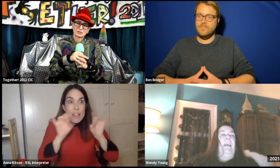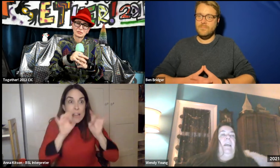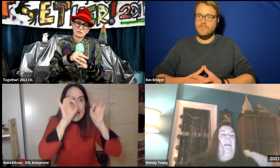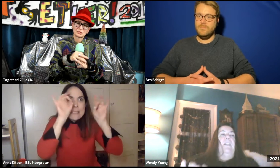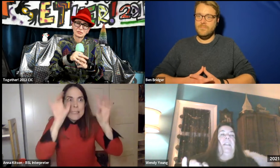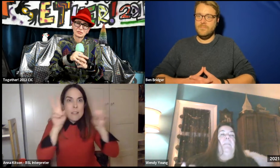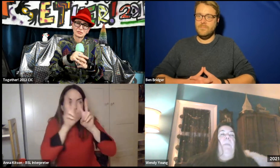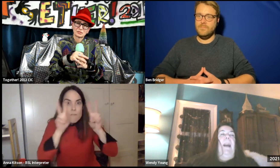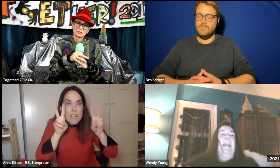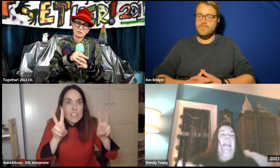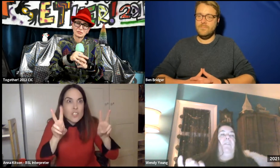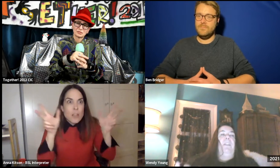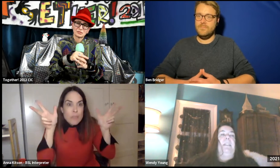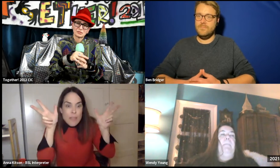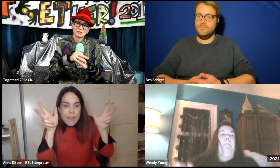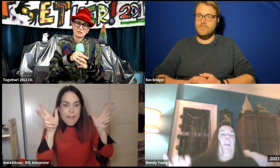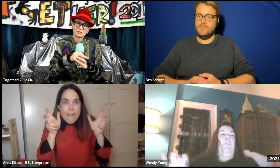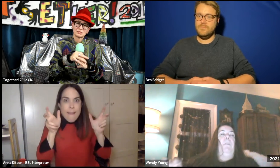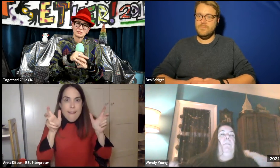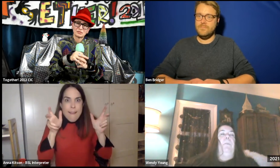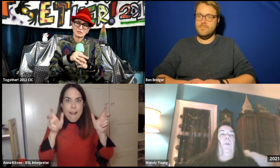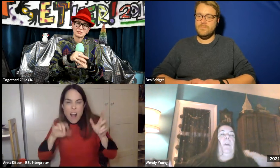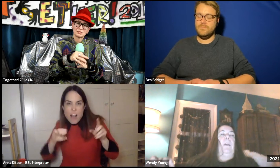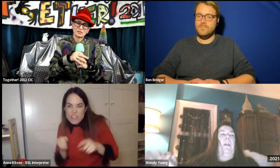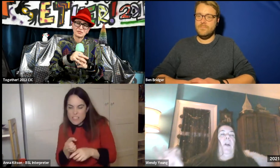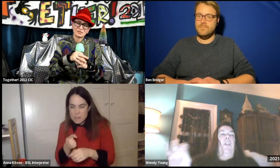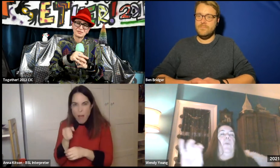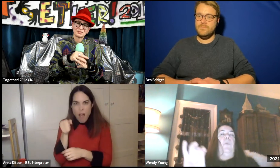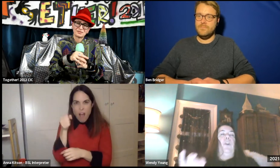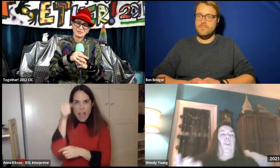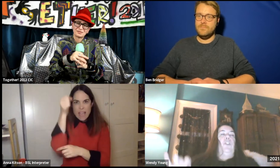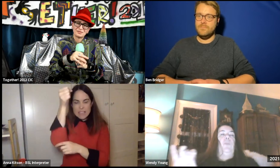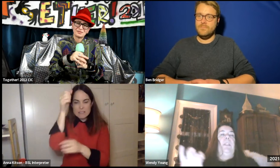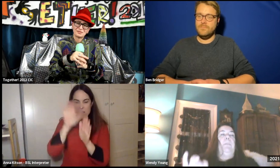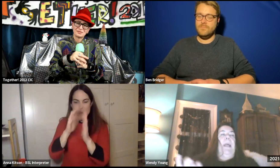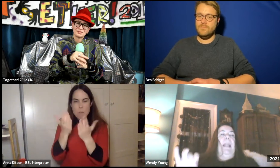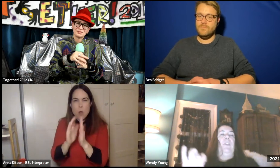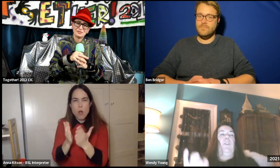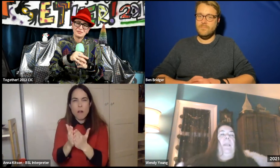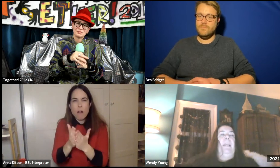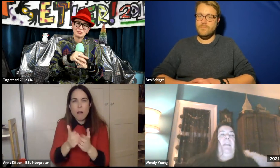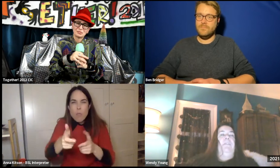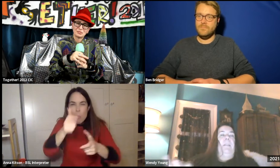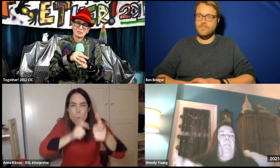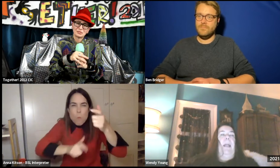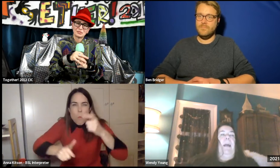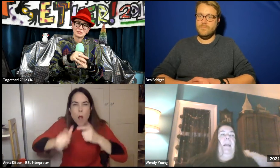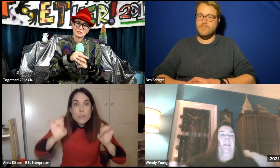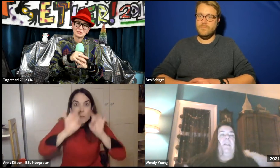the spine, the temple of the book, the words you spell and weave supply the